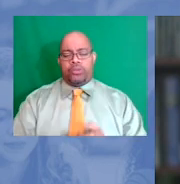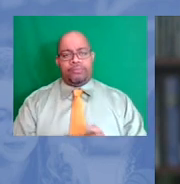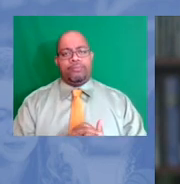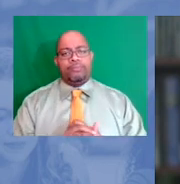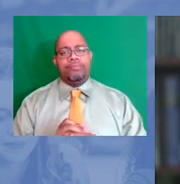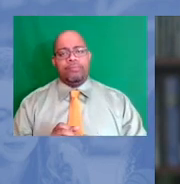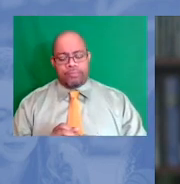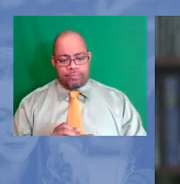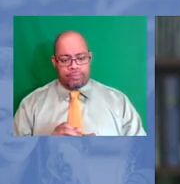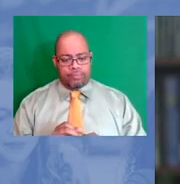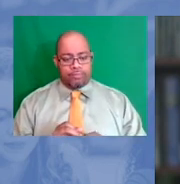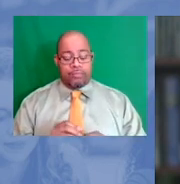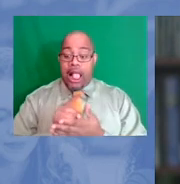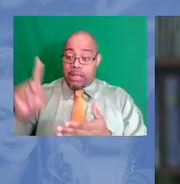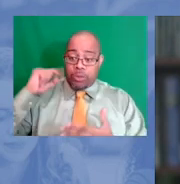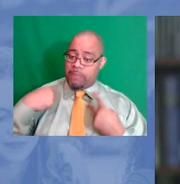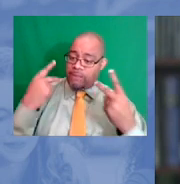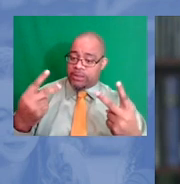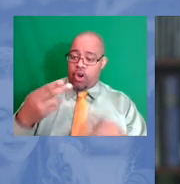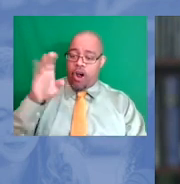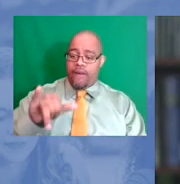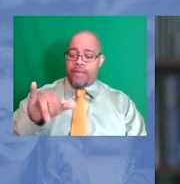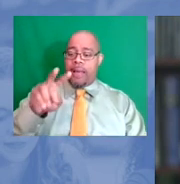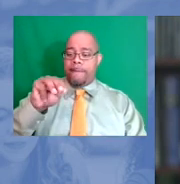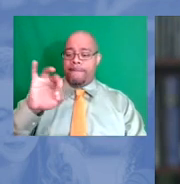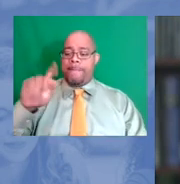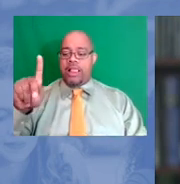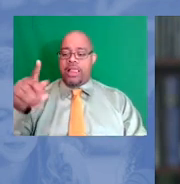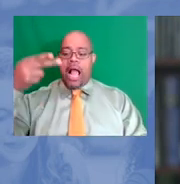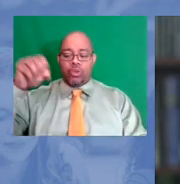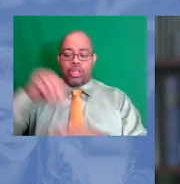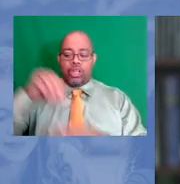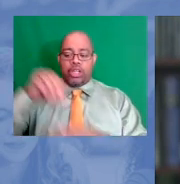LAST WEEK I VISITED HARVEY MILK HIGH SCHOOL AND HEARD FROM STUDENTS ABOUT WHAT THEY WANT